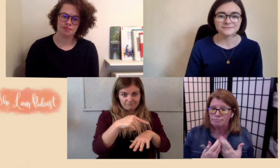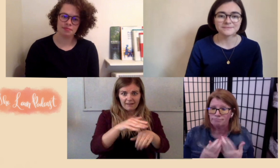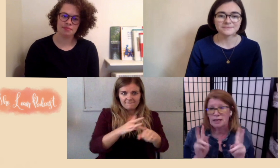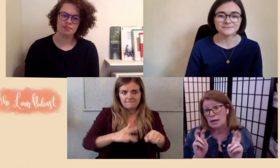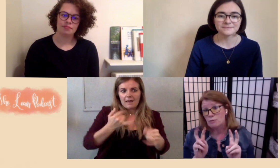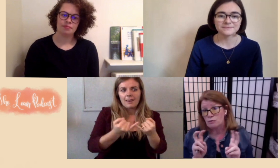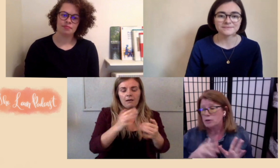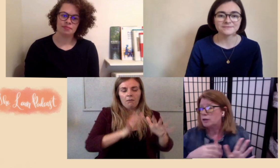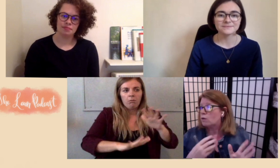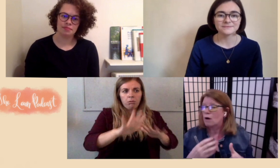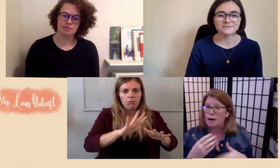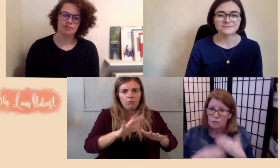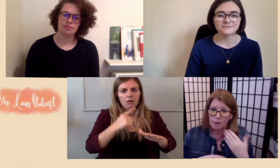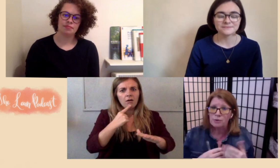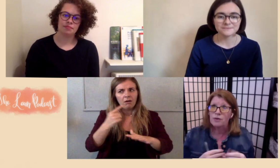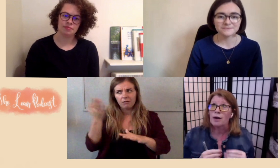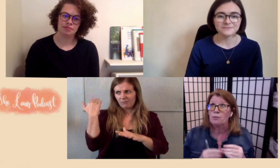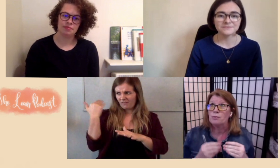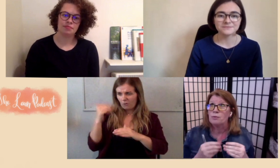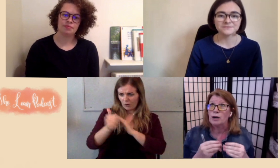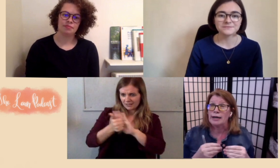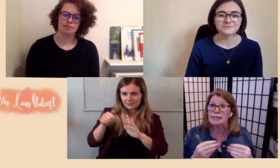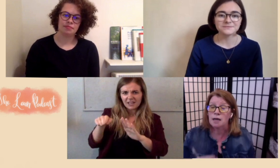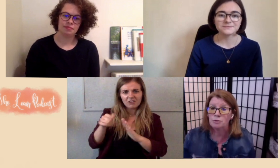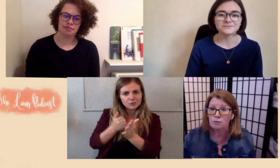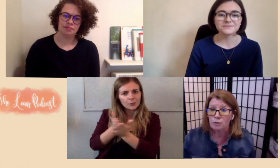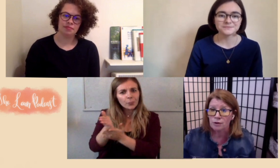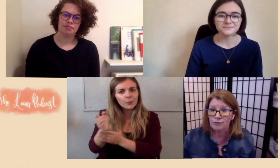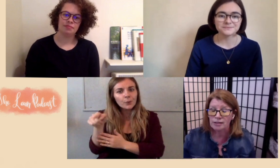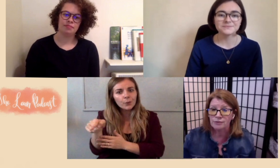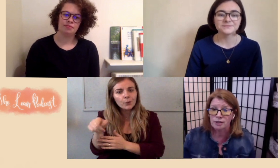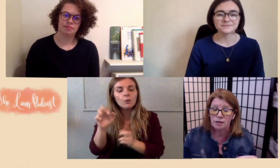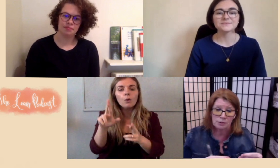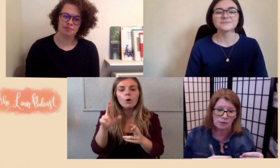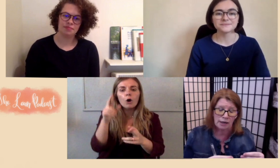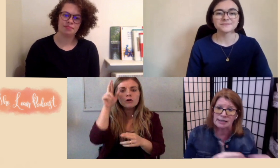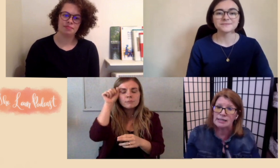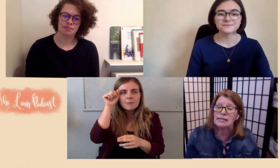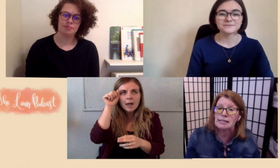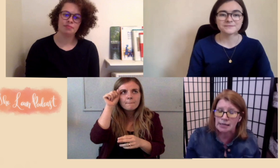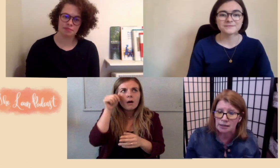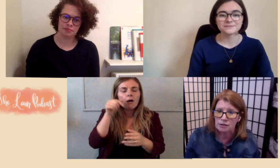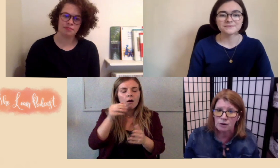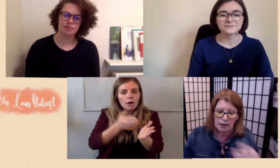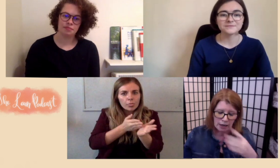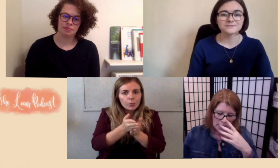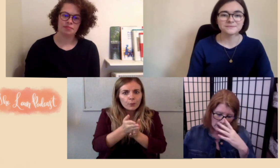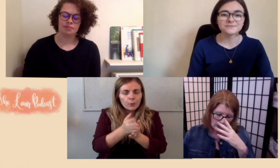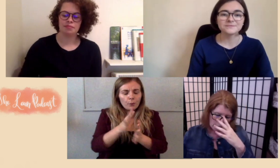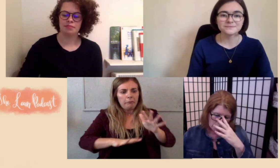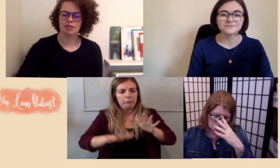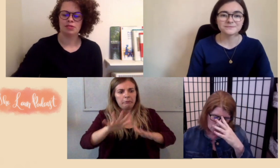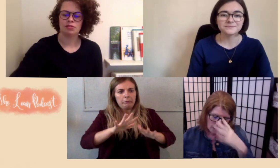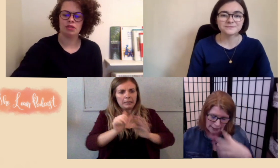So I tend to like theories, like frameworks, like processes, because they allow you to see,